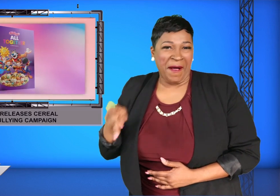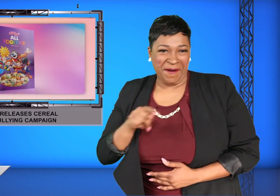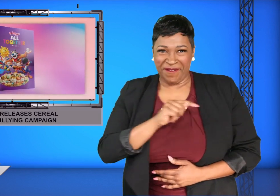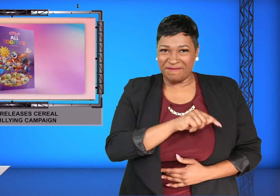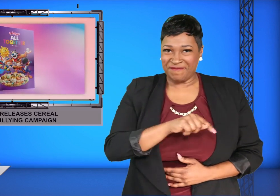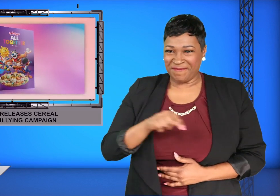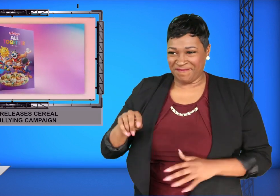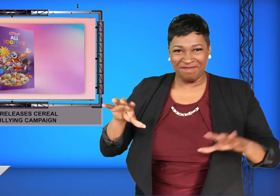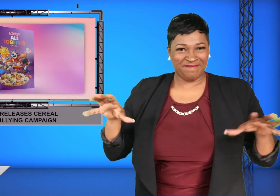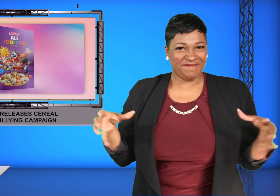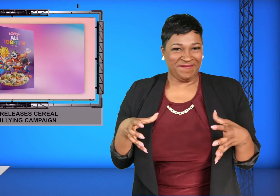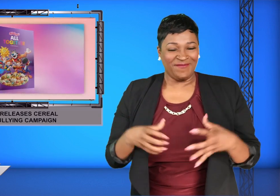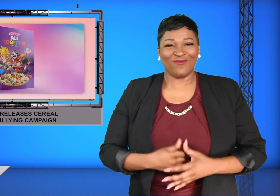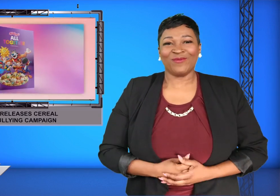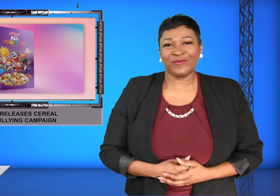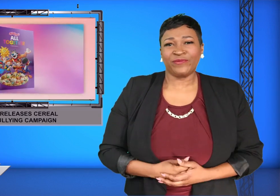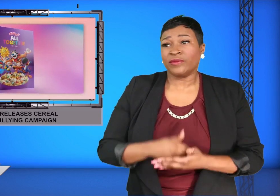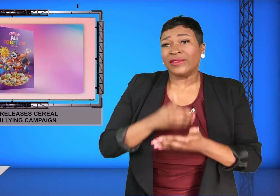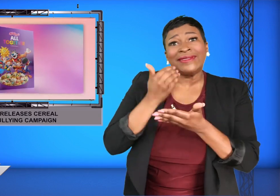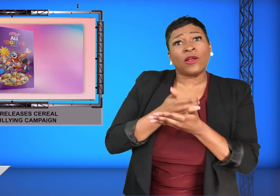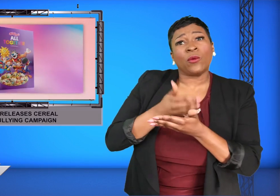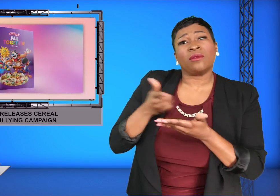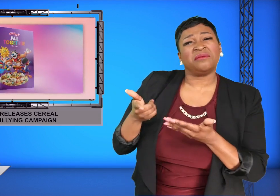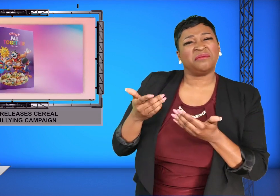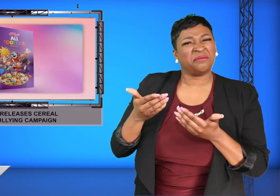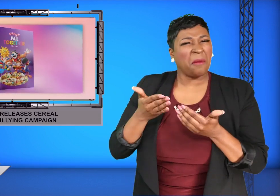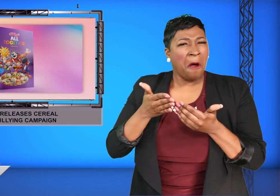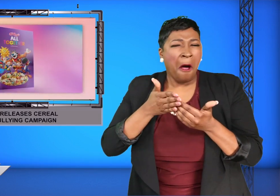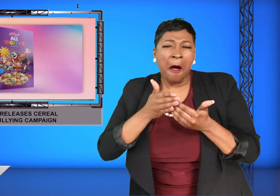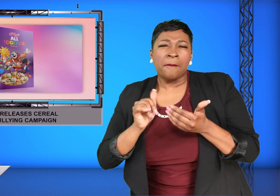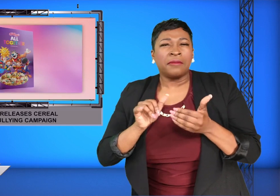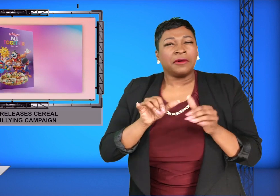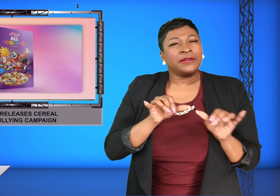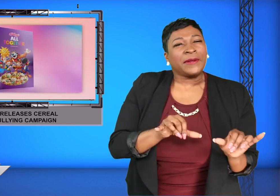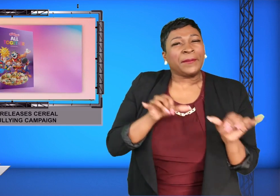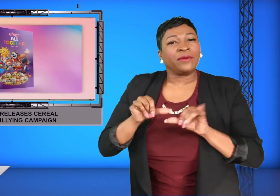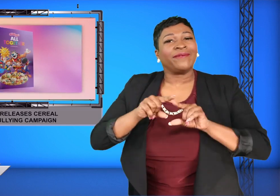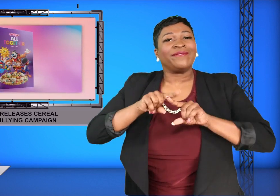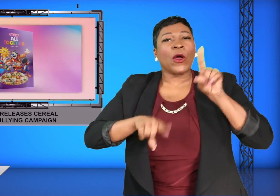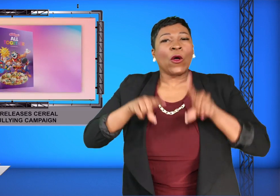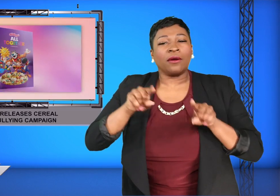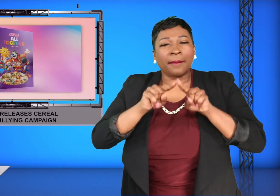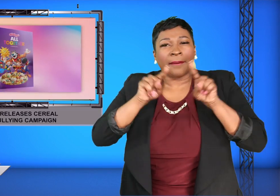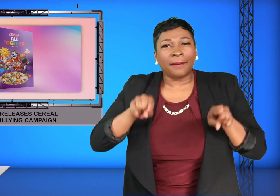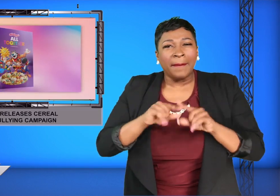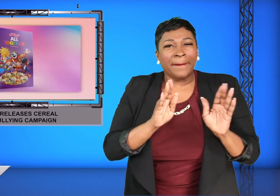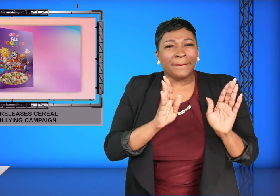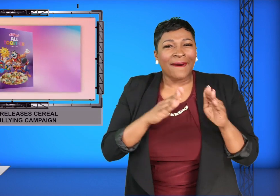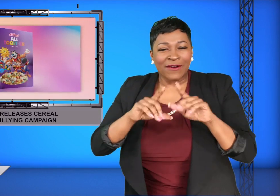The product is similar to a variety pack.